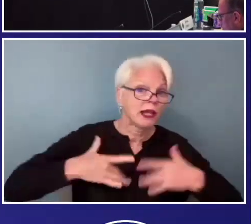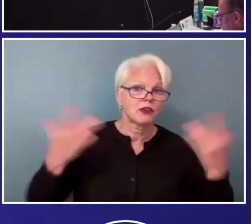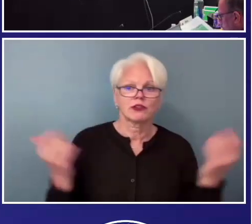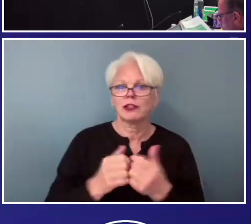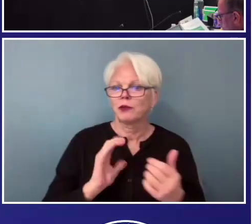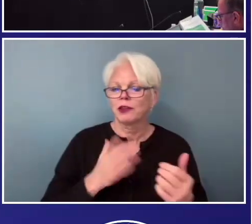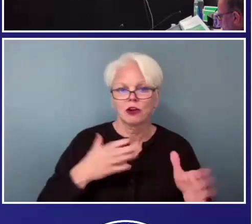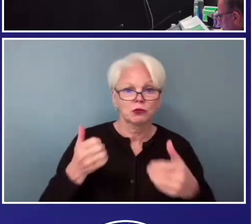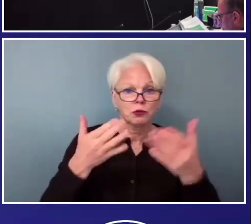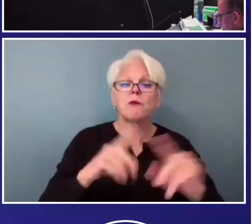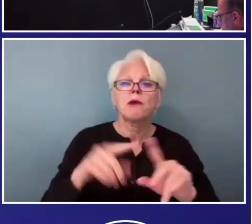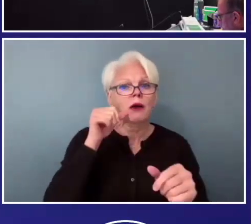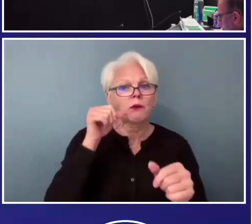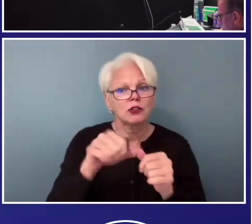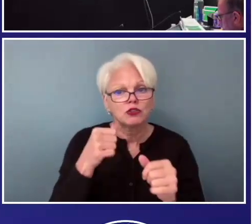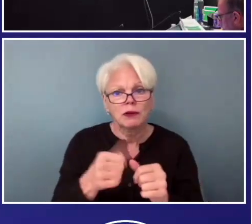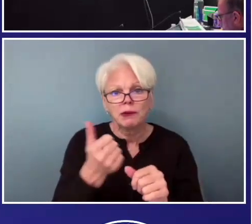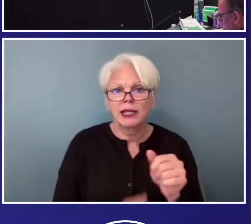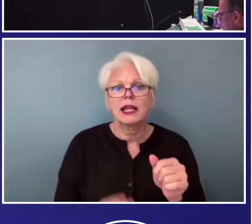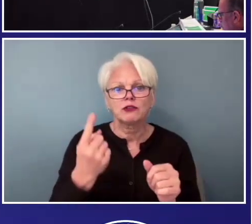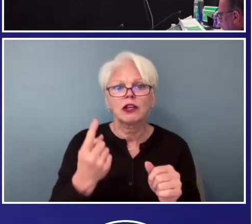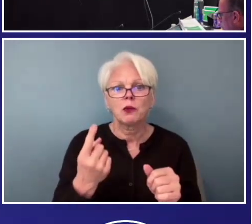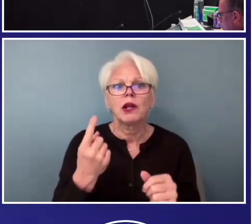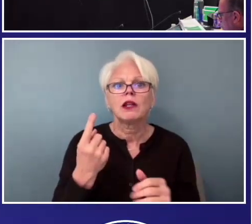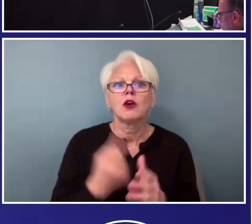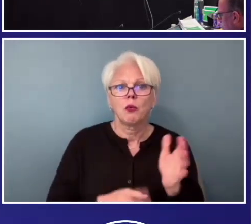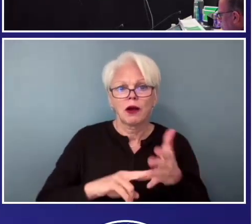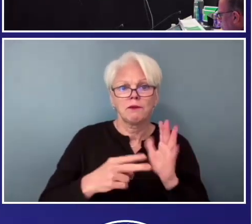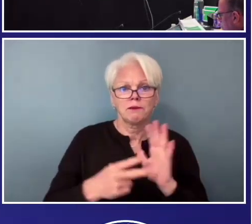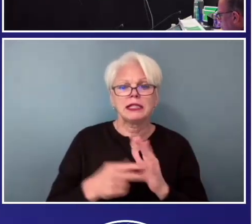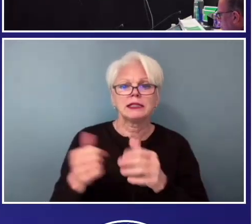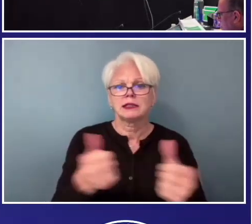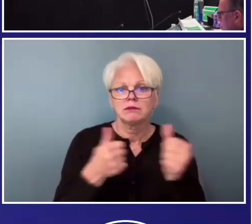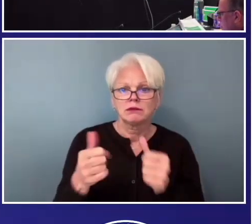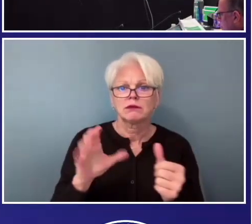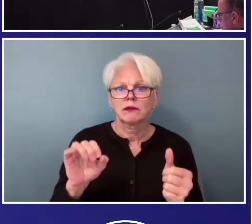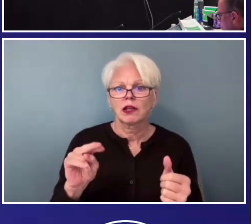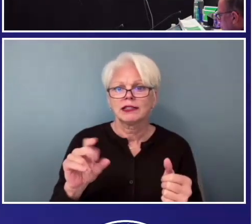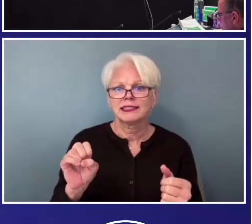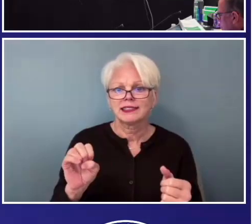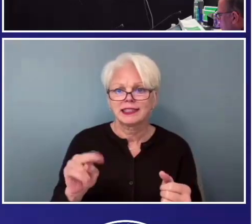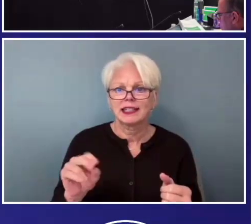but I want to remind everybody what consensus means. And that means that if you all agree or can